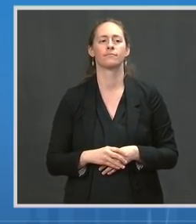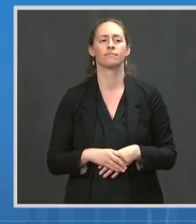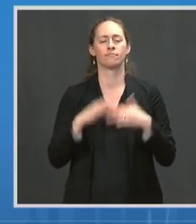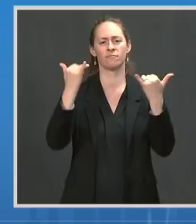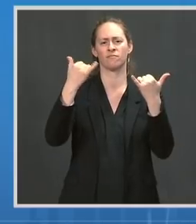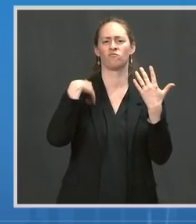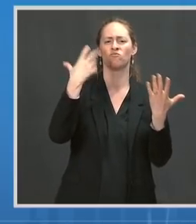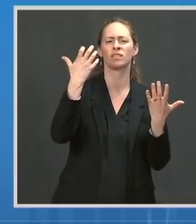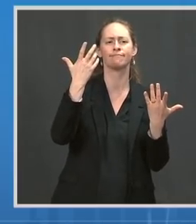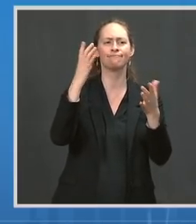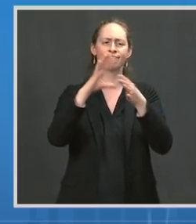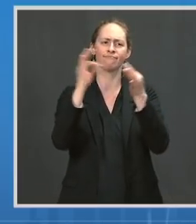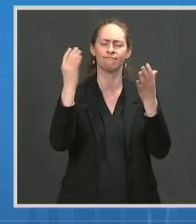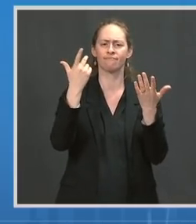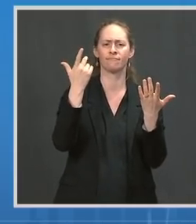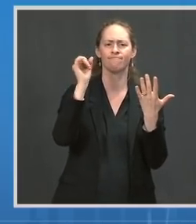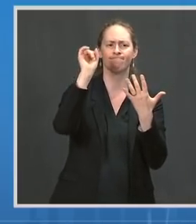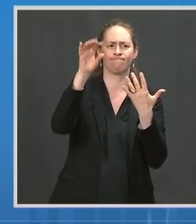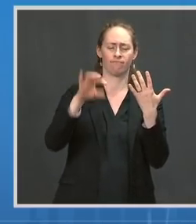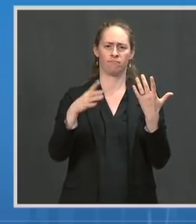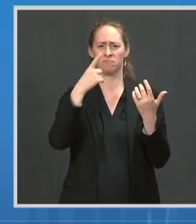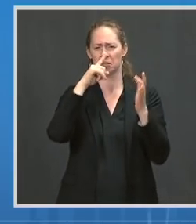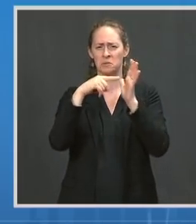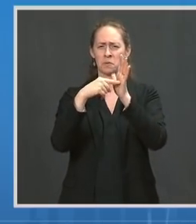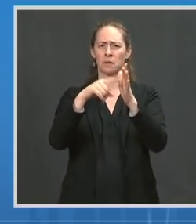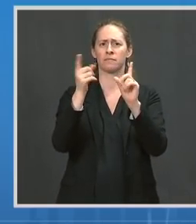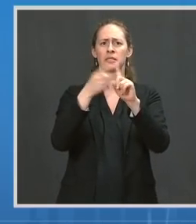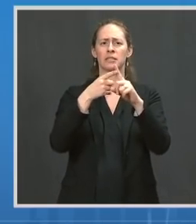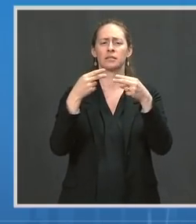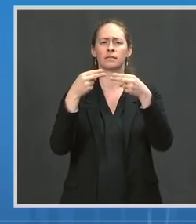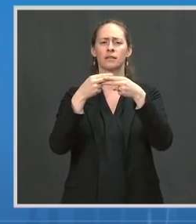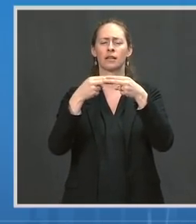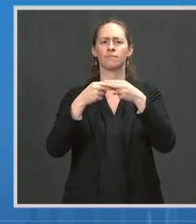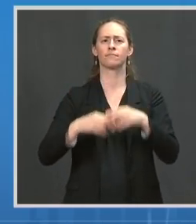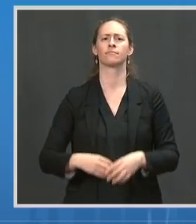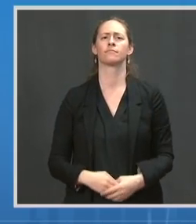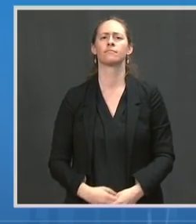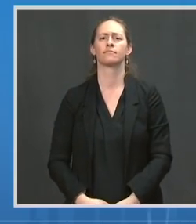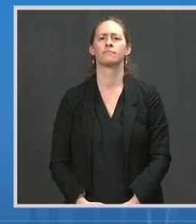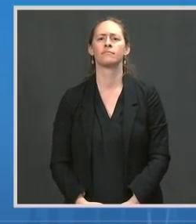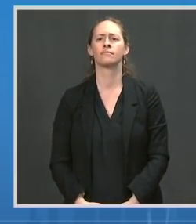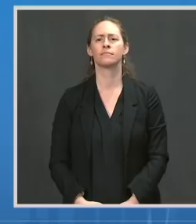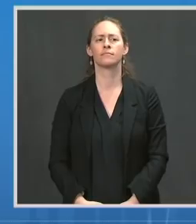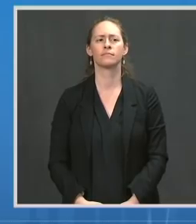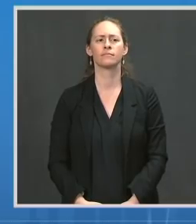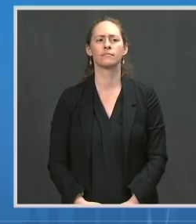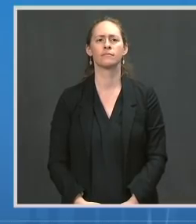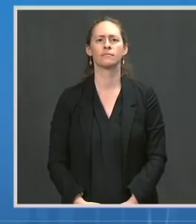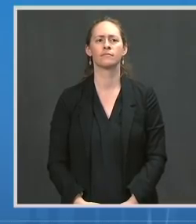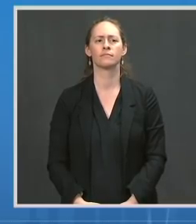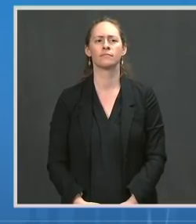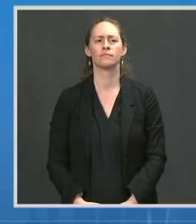can I have the first slide? -- to the first -- soon to be first-year anniversary